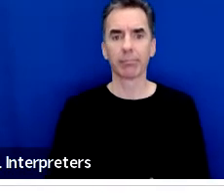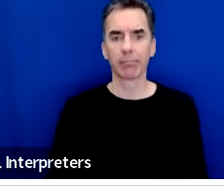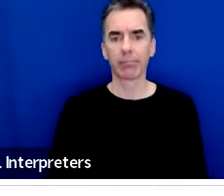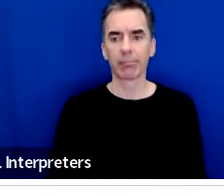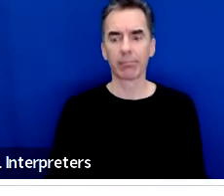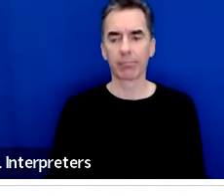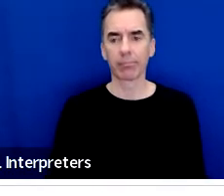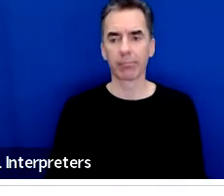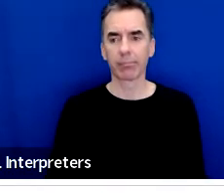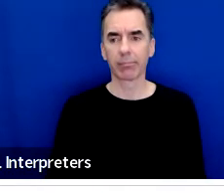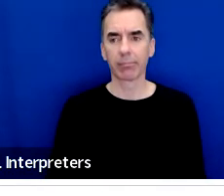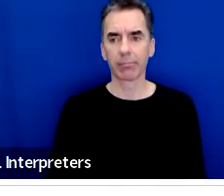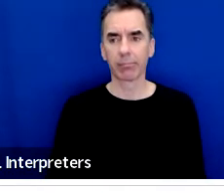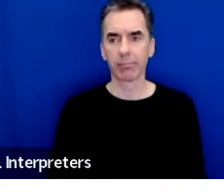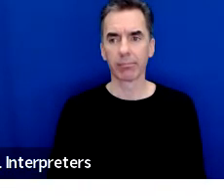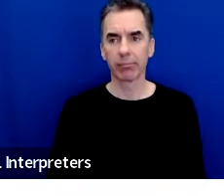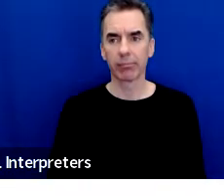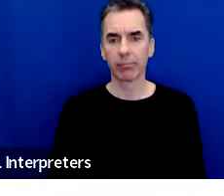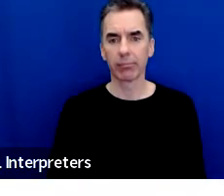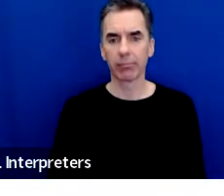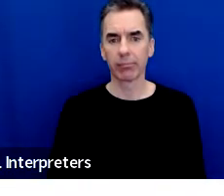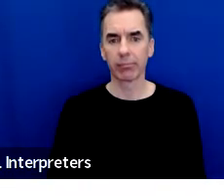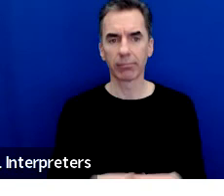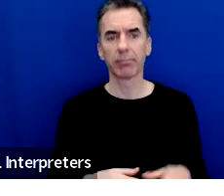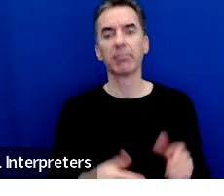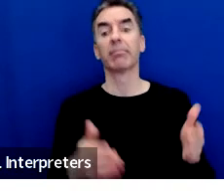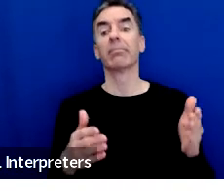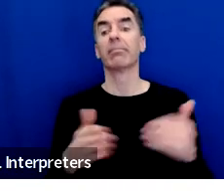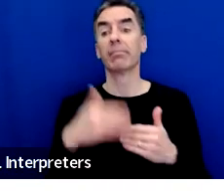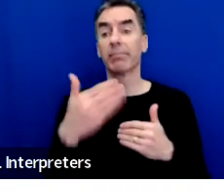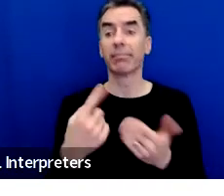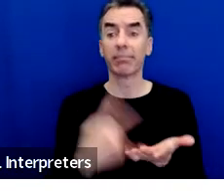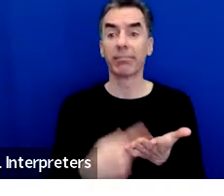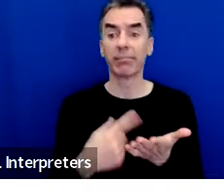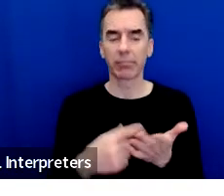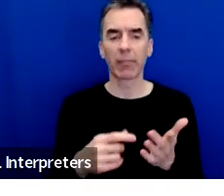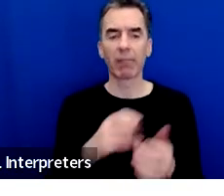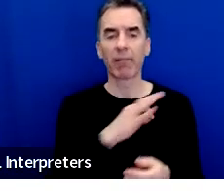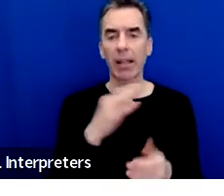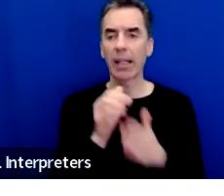and go to a guide for faculty that I want to show you. Also, it's on the library page